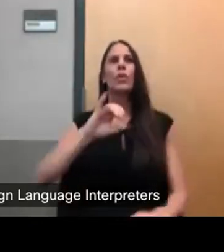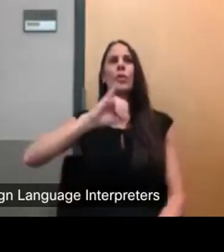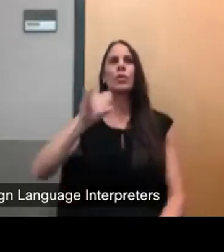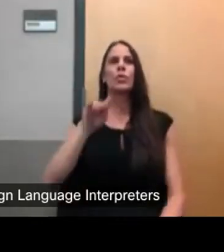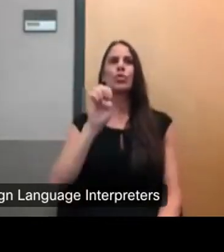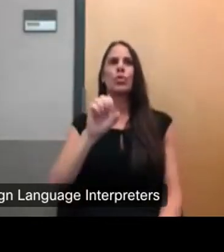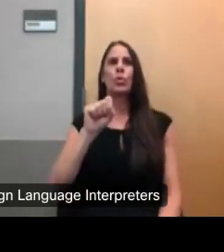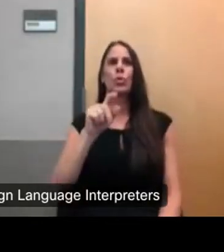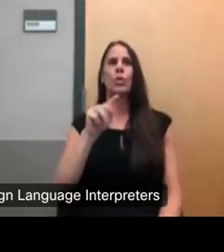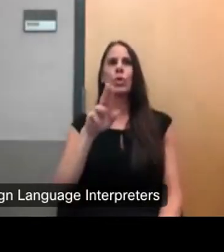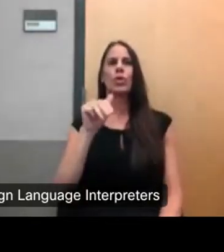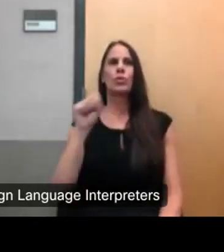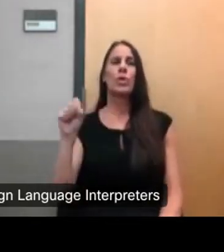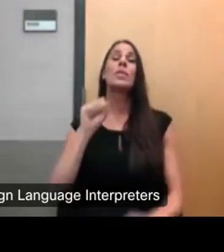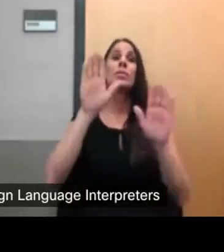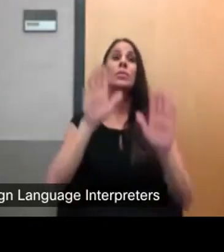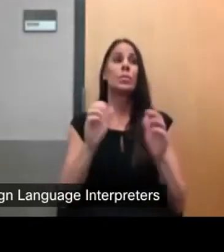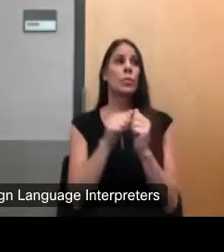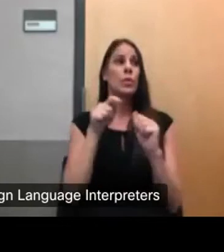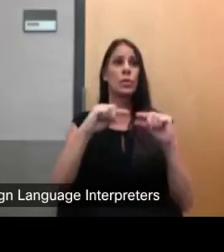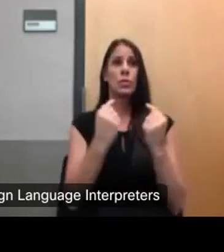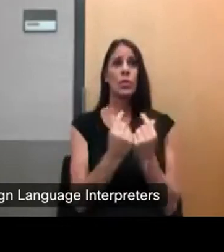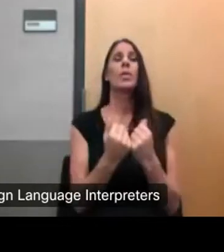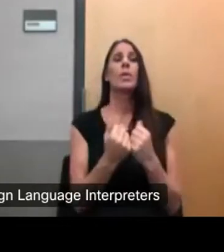and so it's great to be with this group. And I, I would, I would just add that.